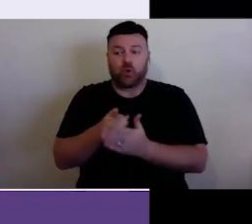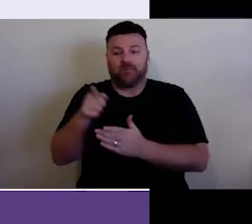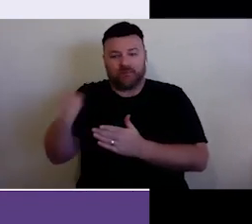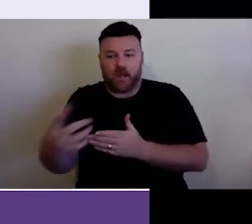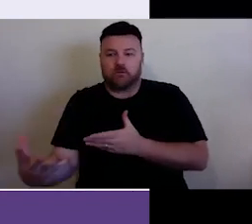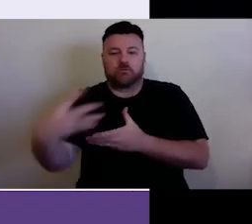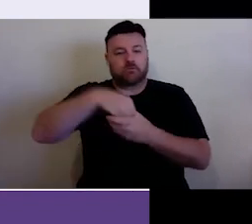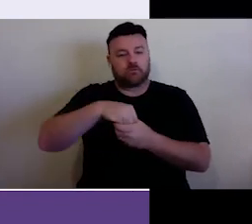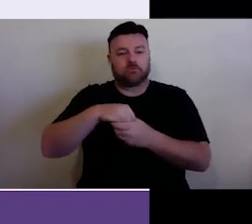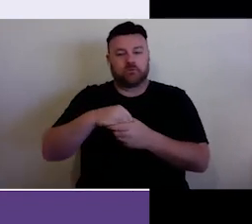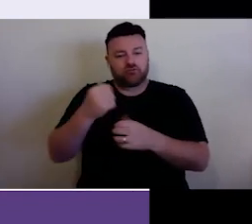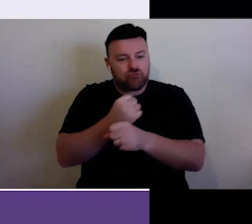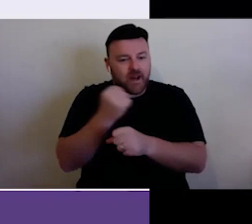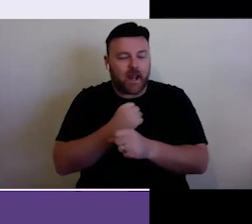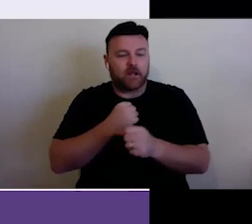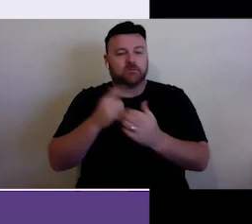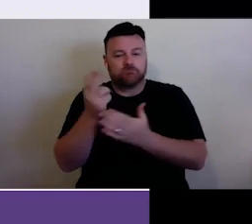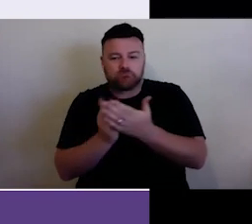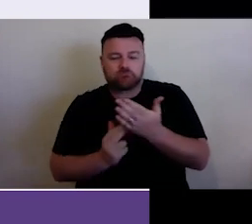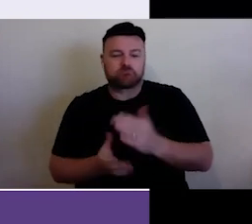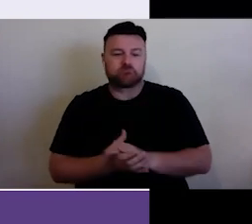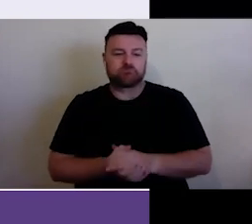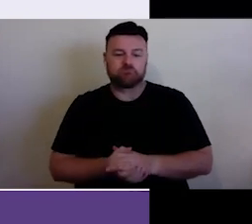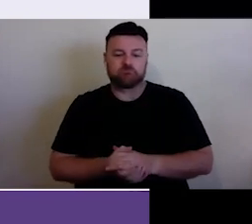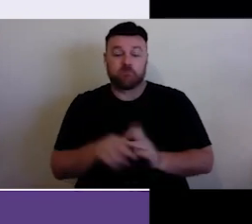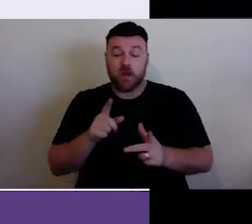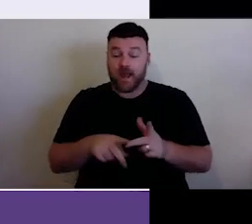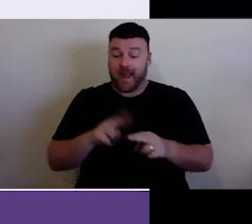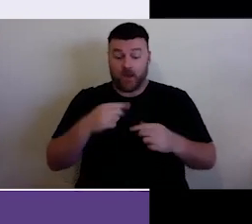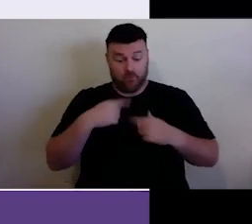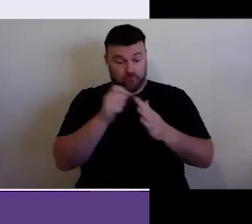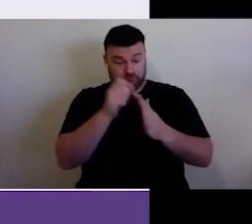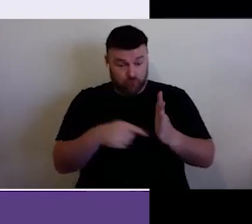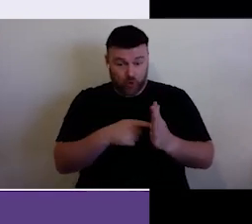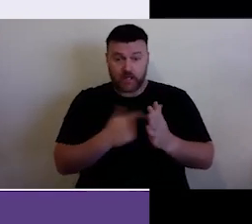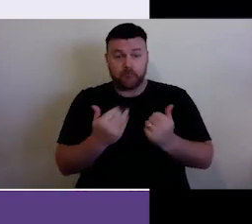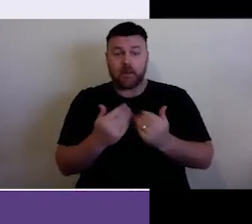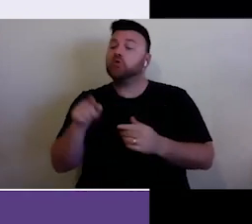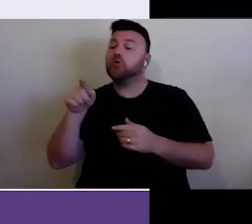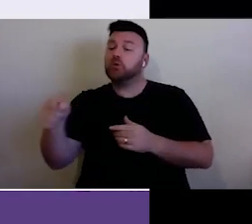a big project, that there is a group that is guiding it. Principle 3, -